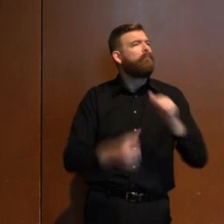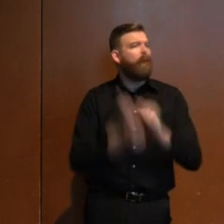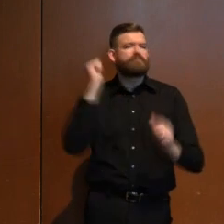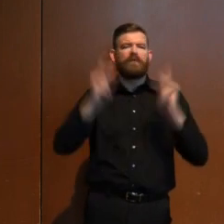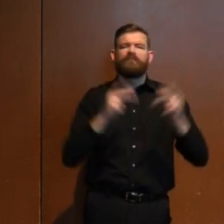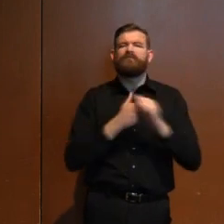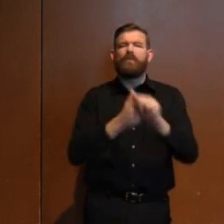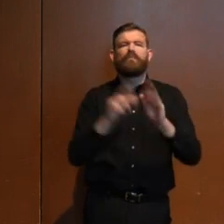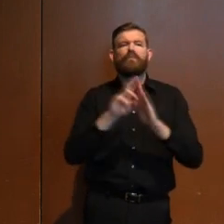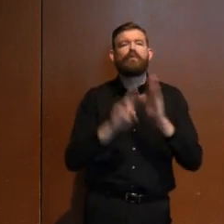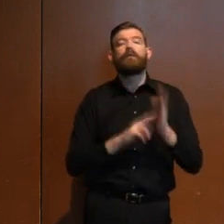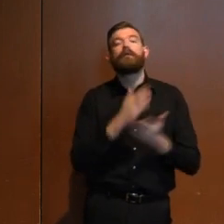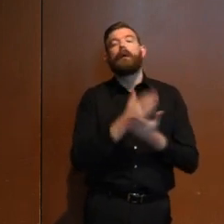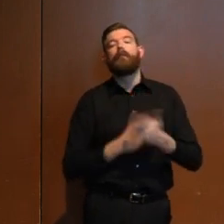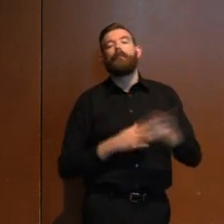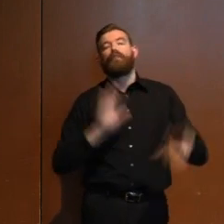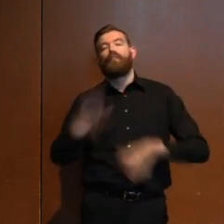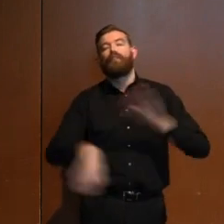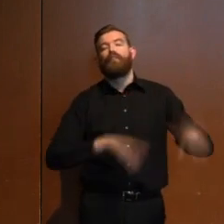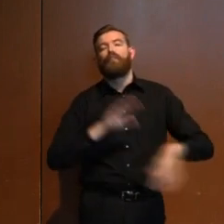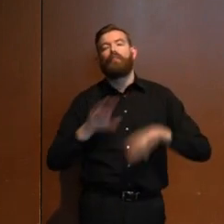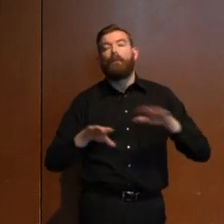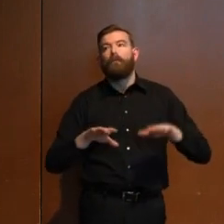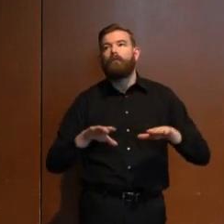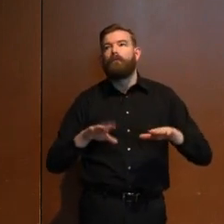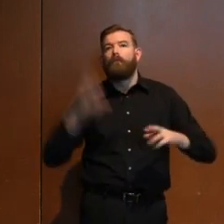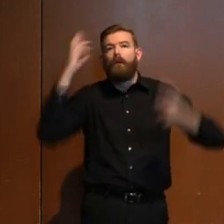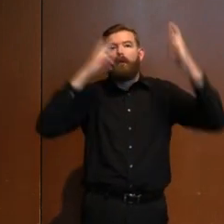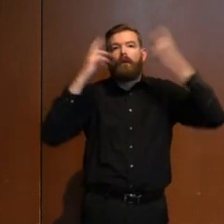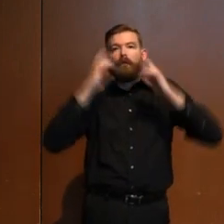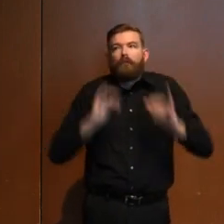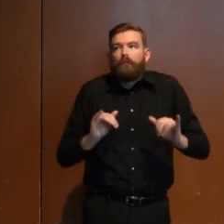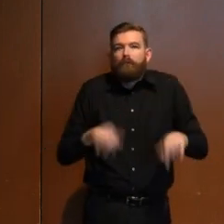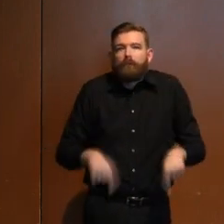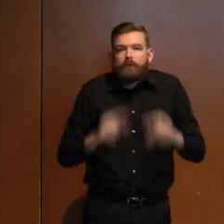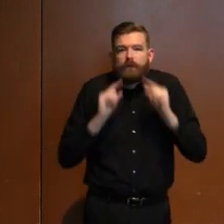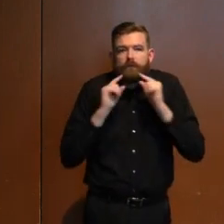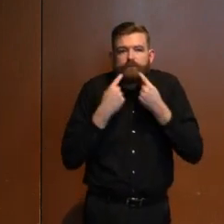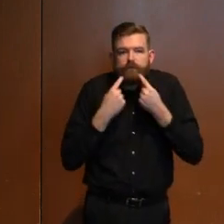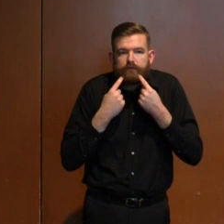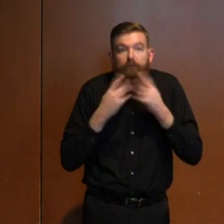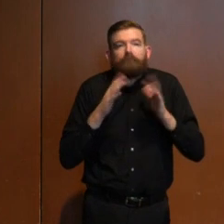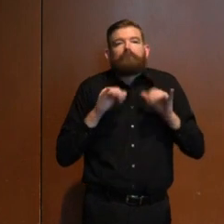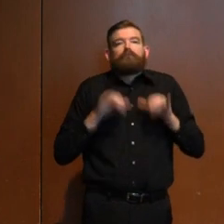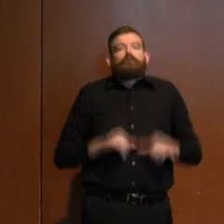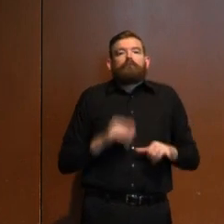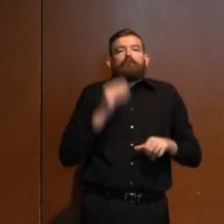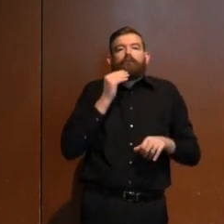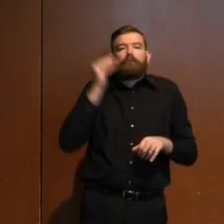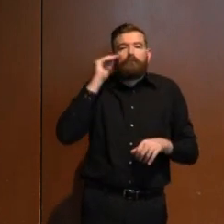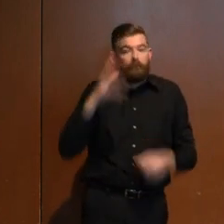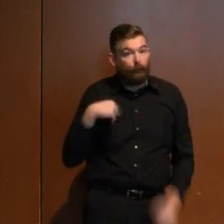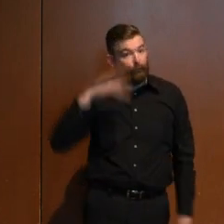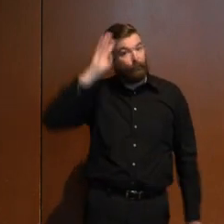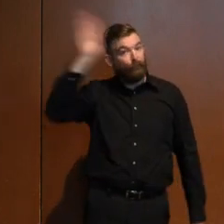THING EARLIER TODAY. THAT'S A TRIBUTE TO FOLKS MAYBE SOME GOT THERE LATE BUT FOLKS HAVE EMBRACED THAT THIS IS FOR